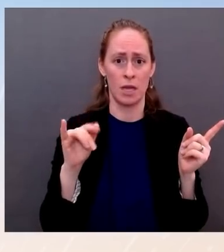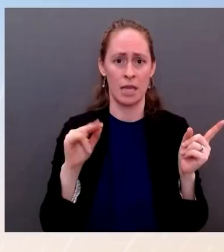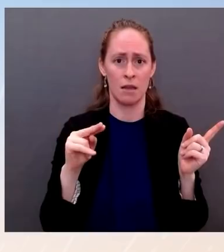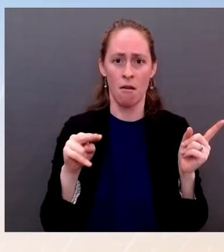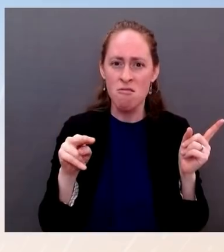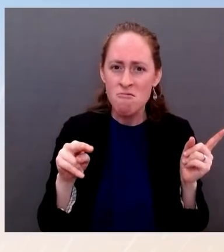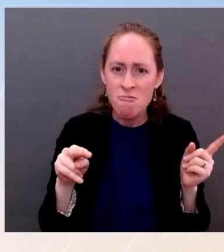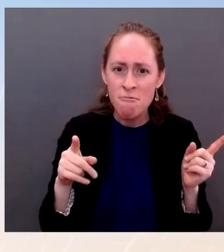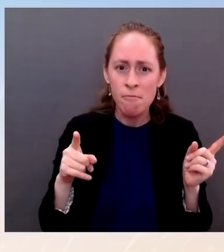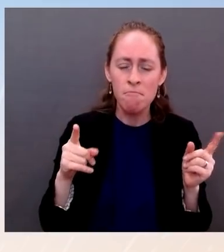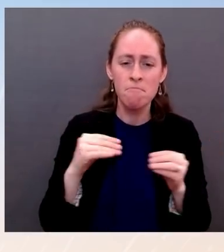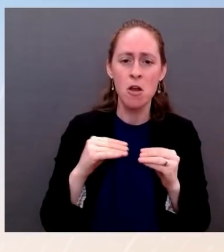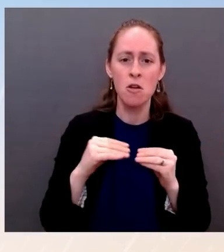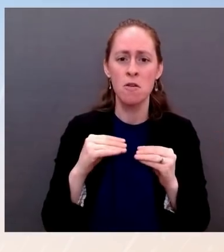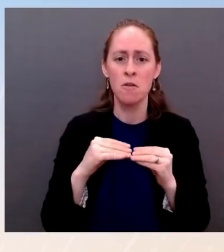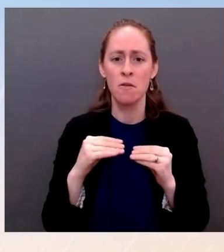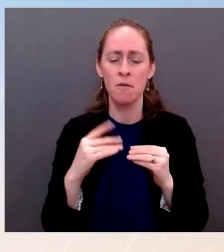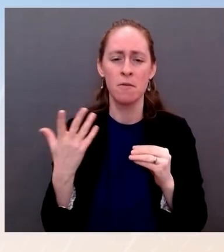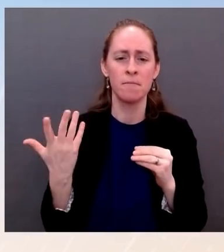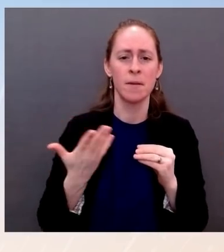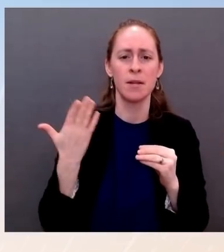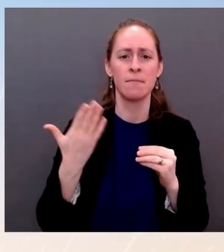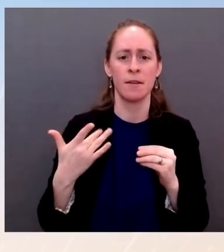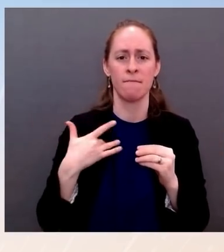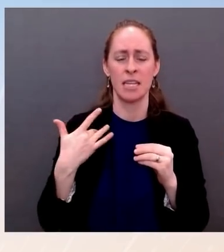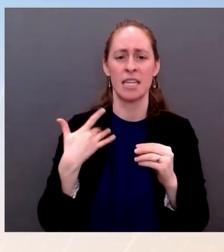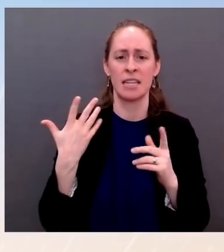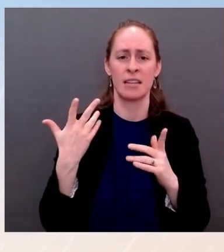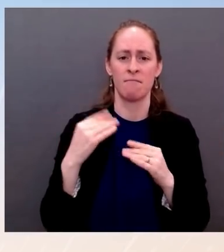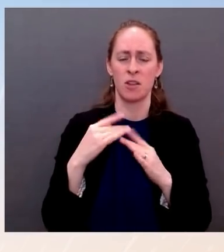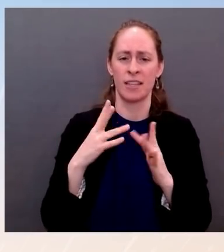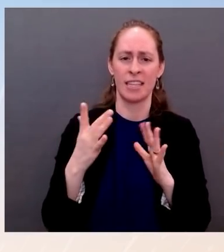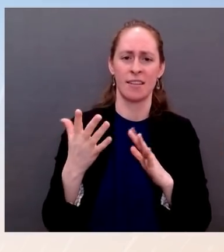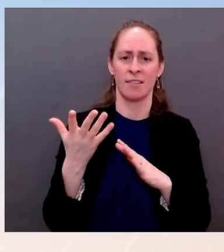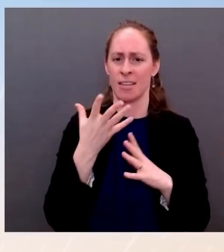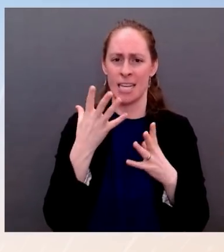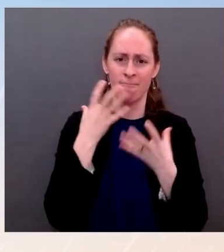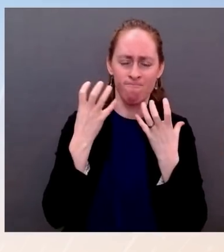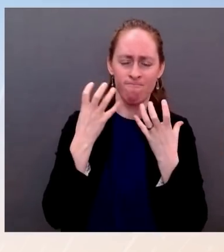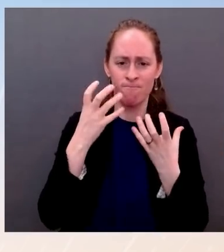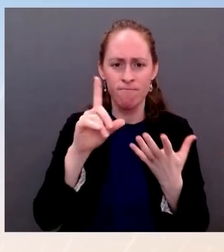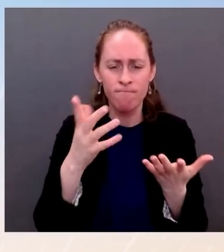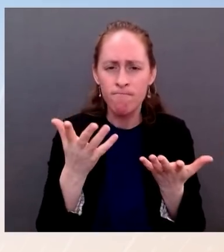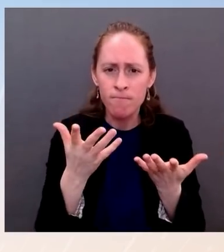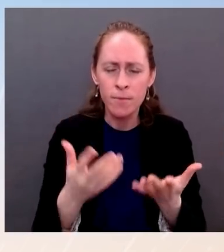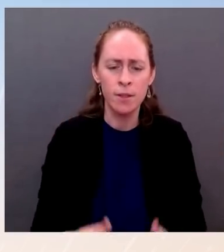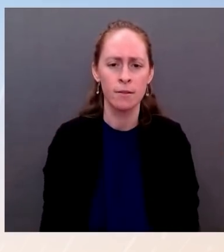Mr. Sullivan: So, only one country has amassed more than 100,000 troops on the border of another country